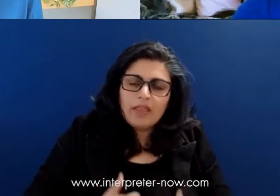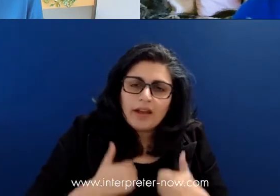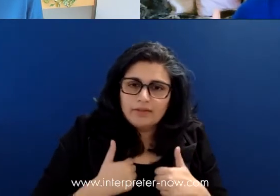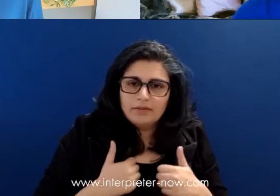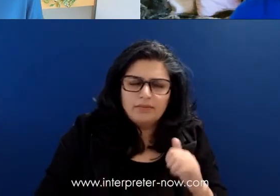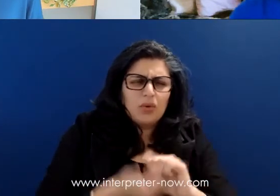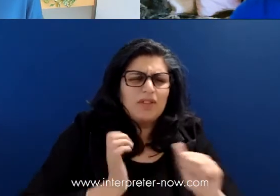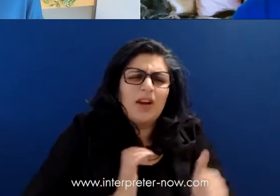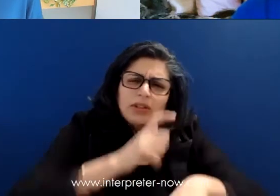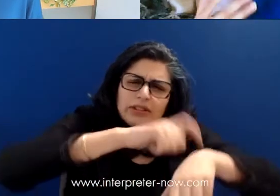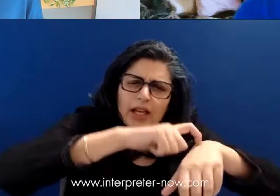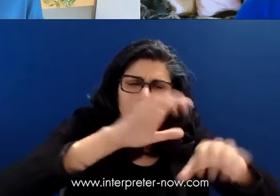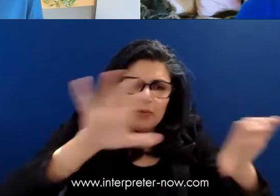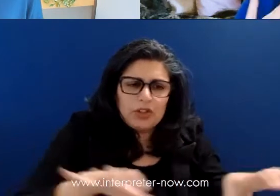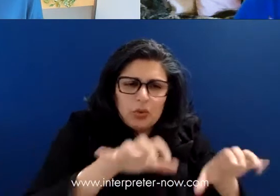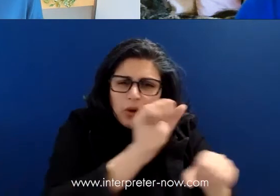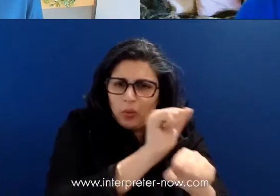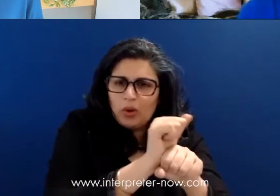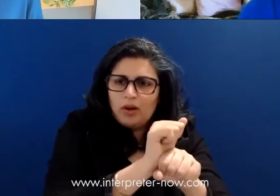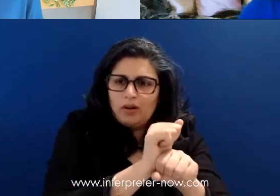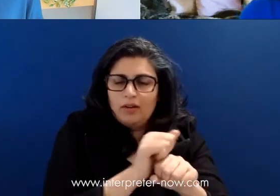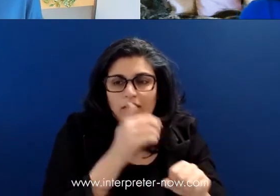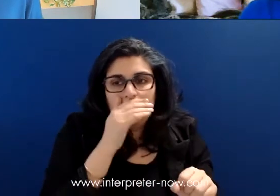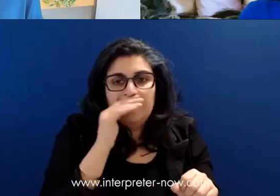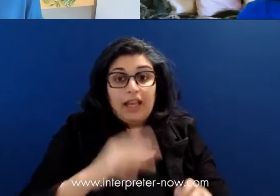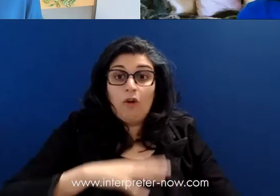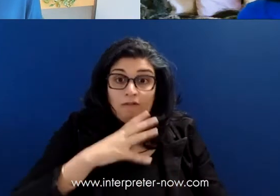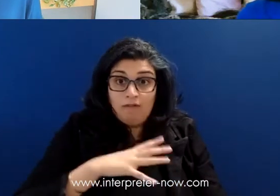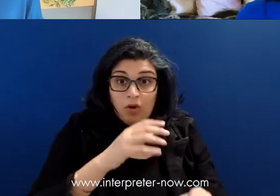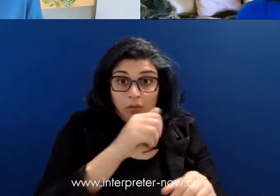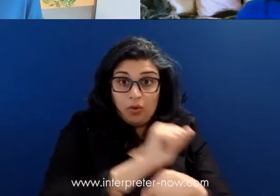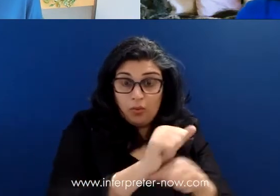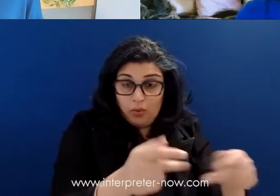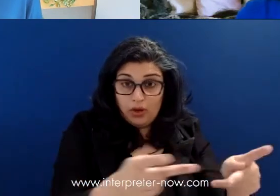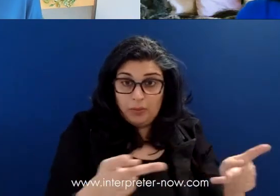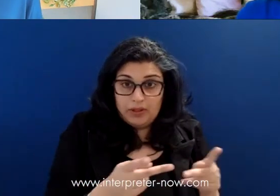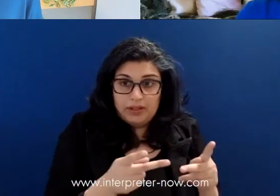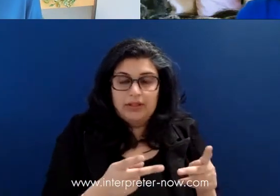doing things, a lot of that being in a formal workplace, then those are the places where